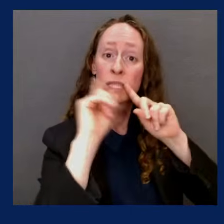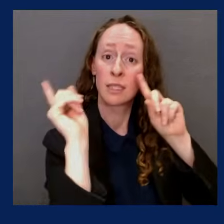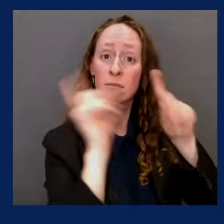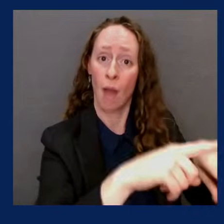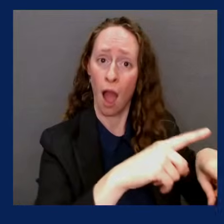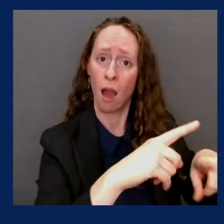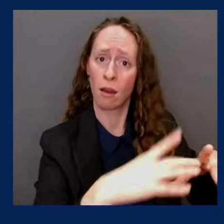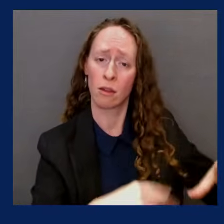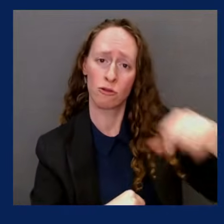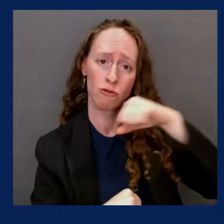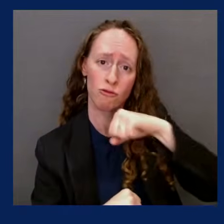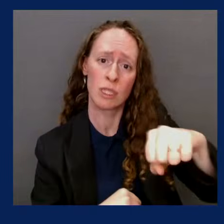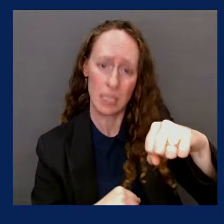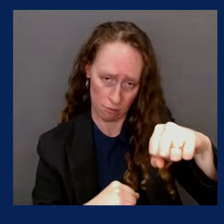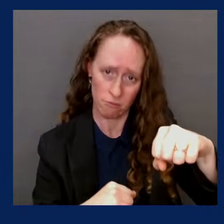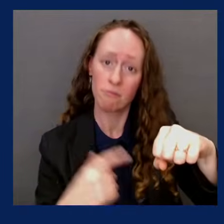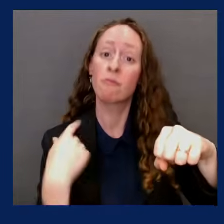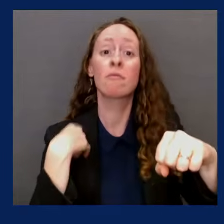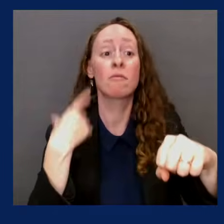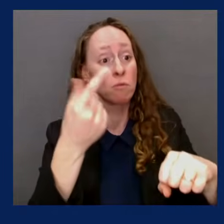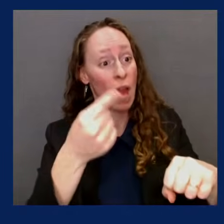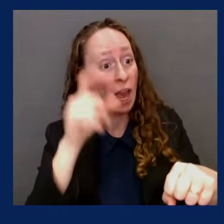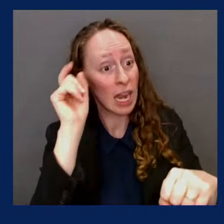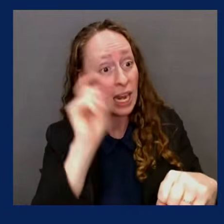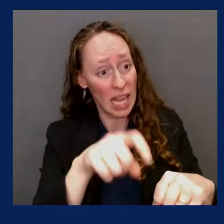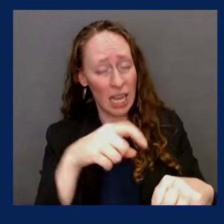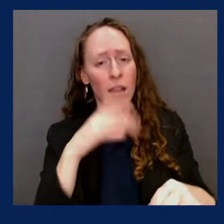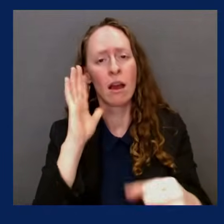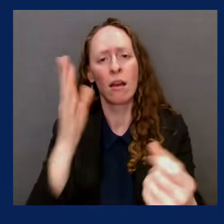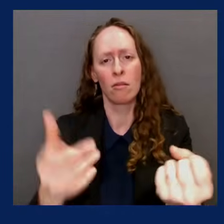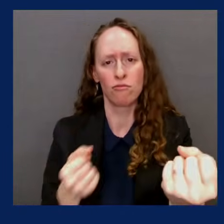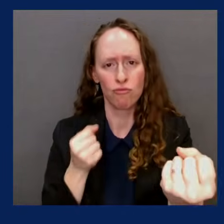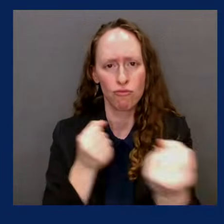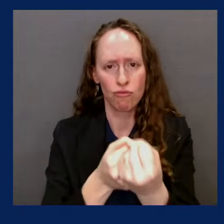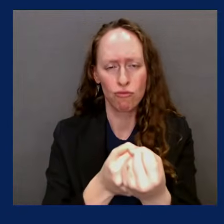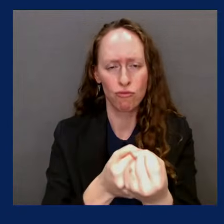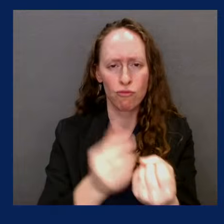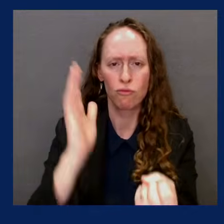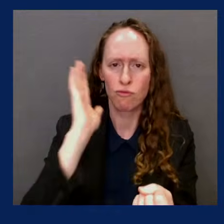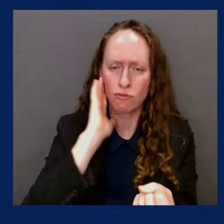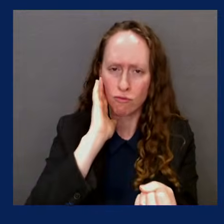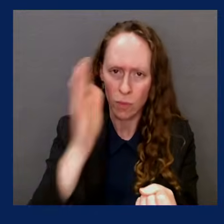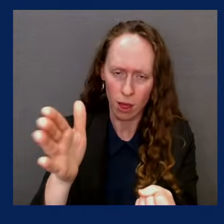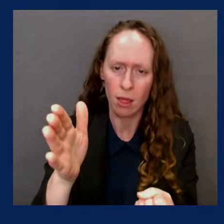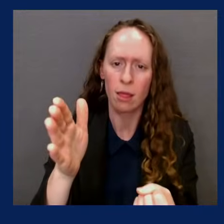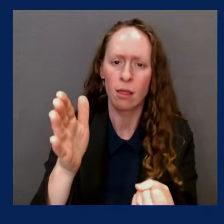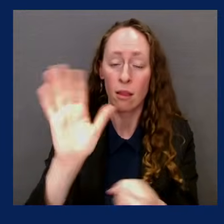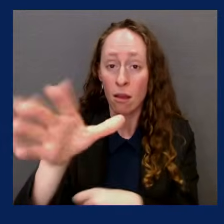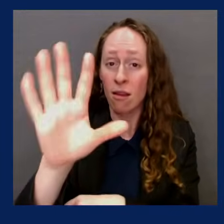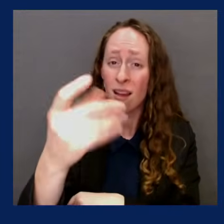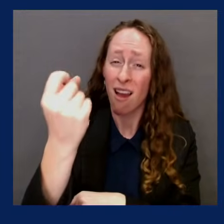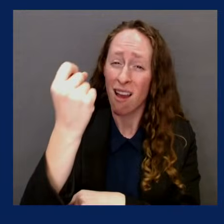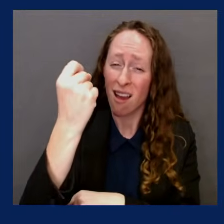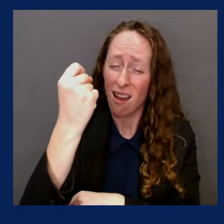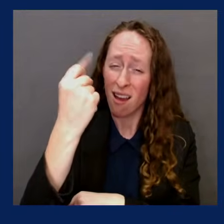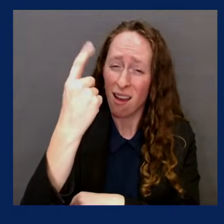We also have to remember that Hamas does not represent -- let me say it again -- Hamas does not represent the vast majority